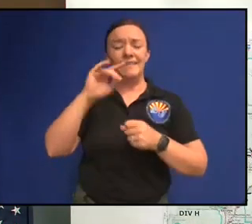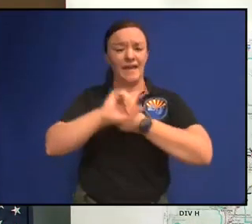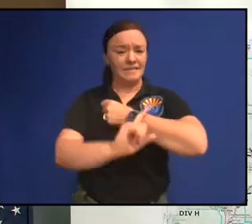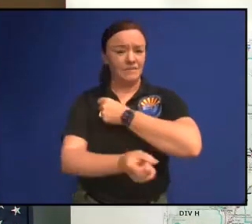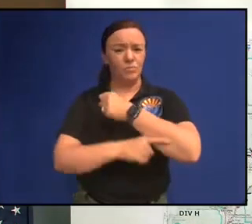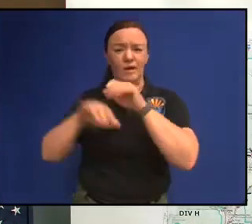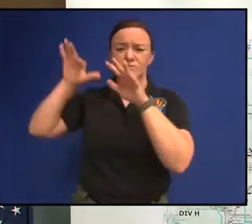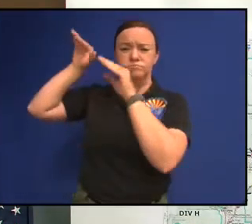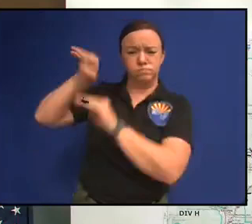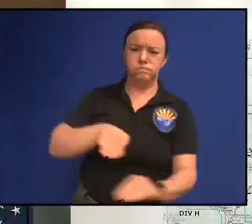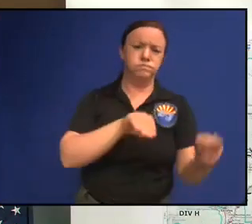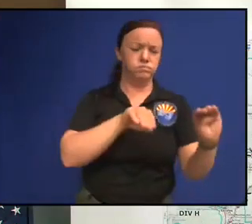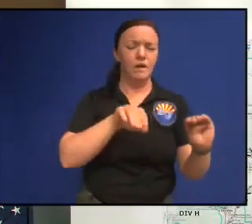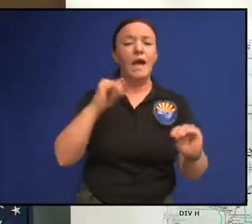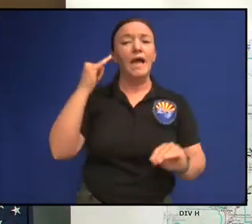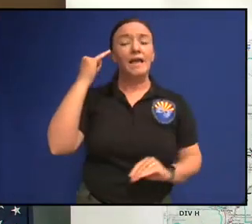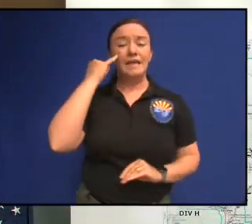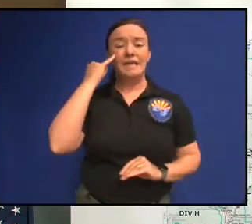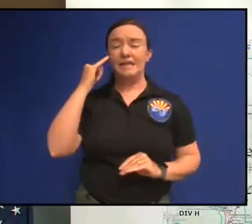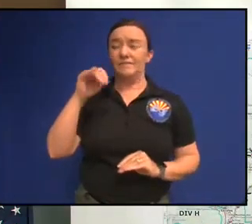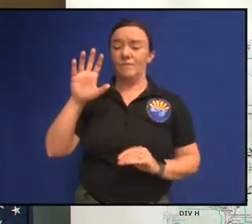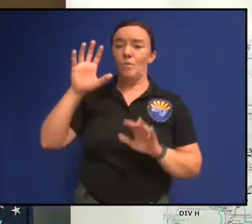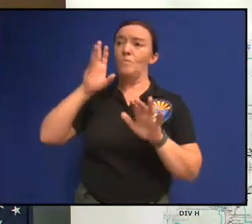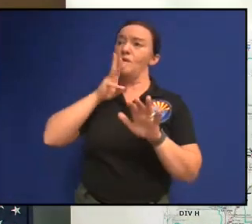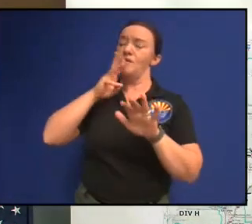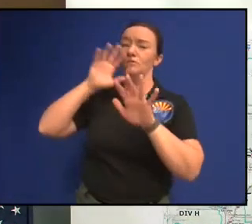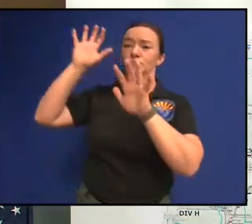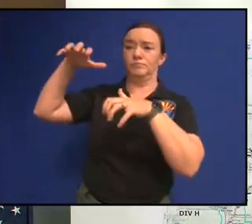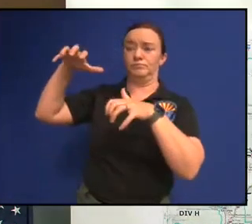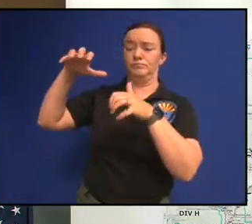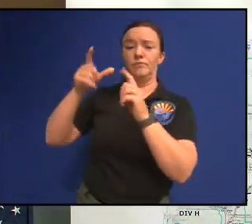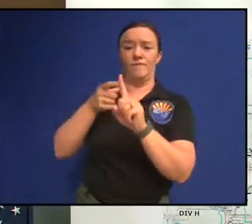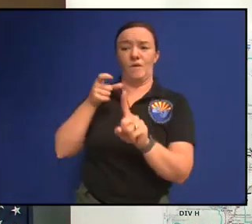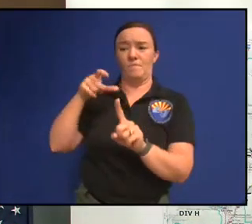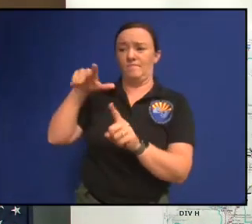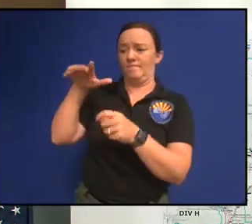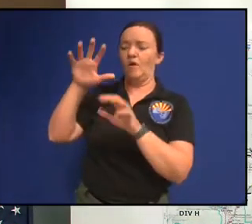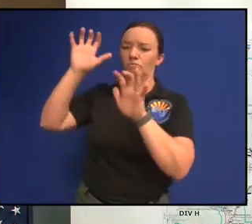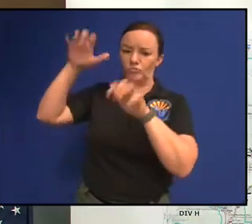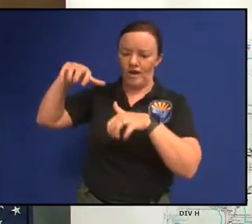TO MOVE A LOT OF MATERIALS DOWN TO PLACES YOU MIGHT BE DRIVING.